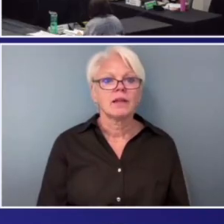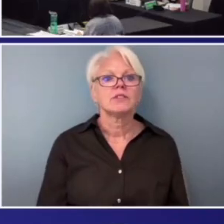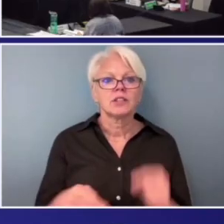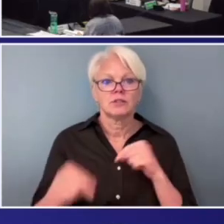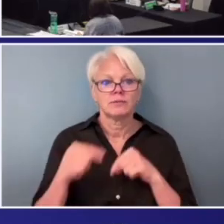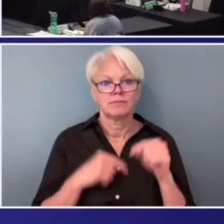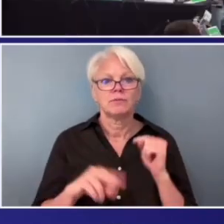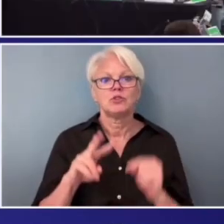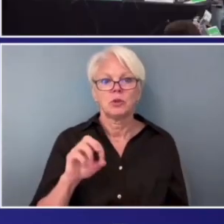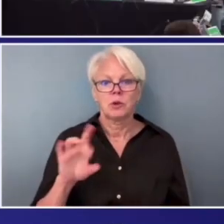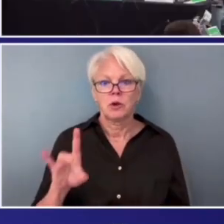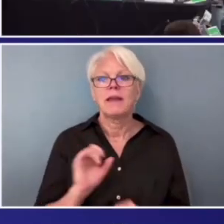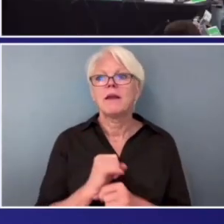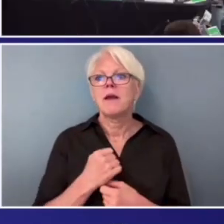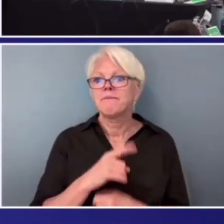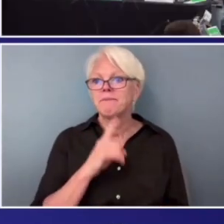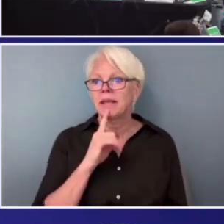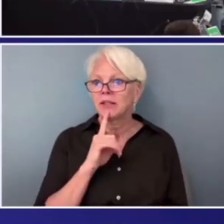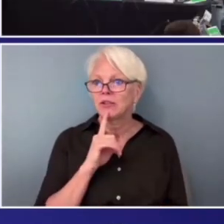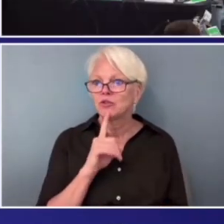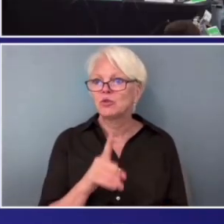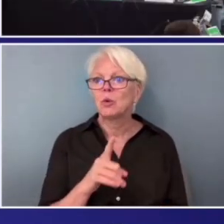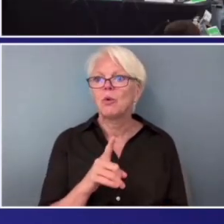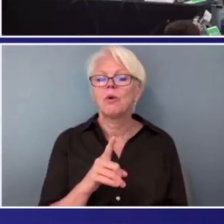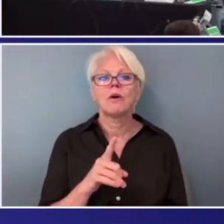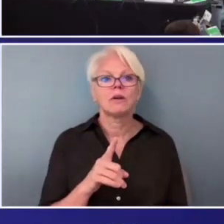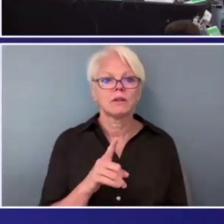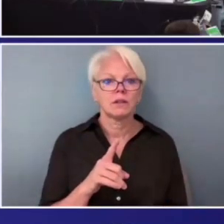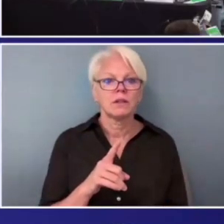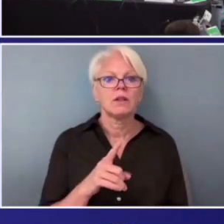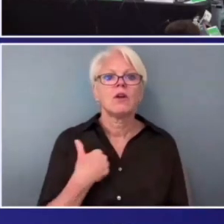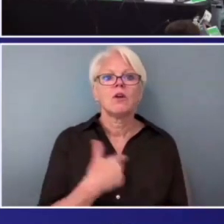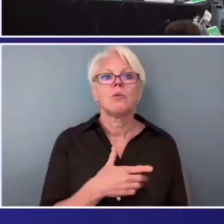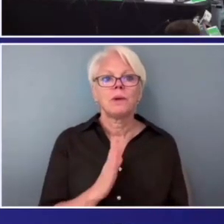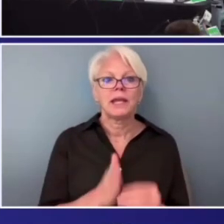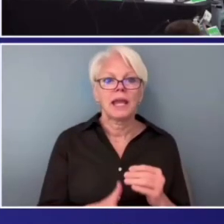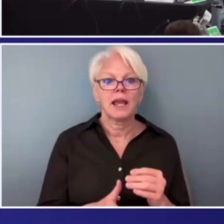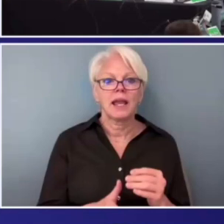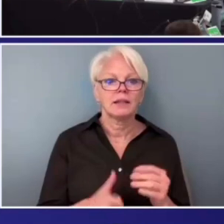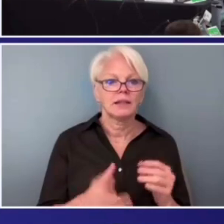Make sure -- see, we ended with -- can you come up just a little bit?